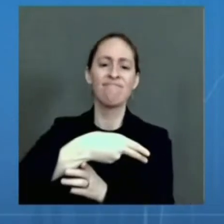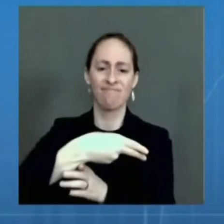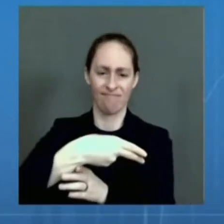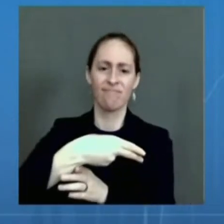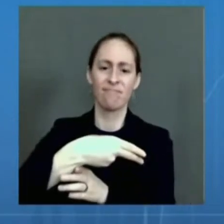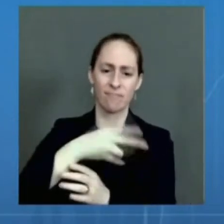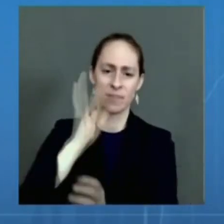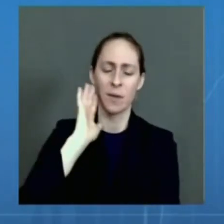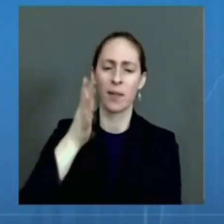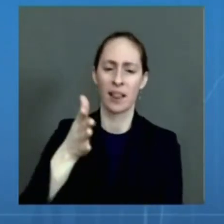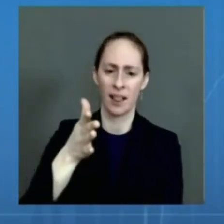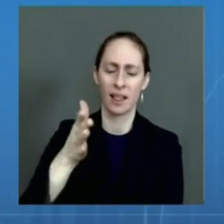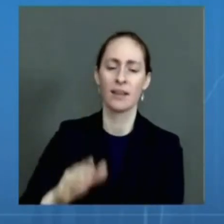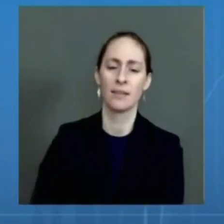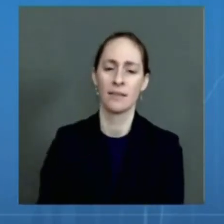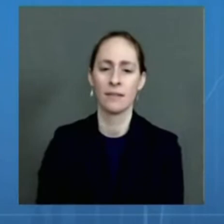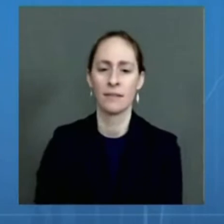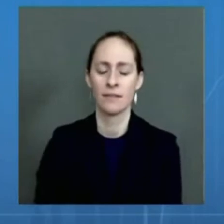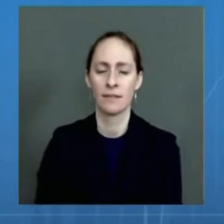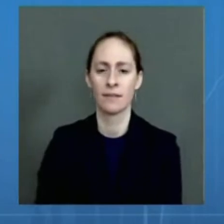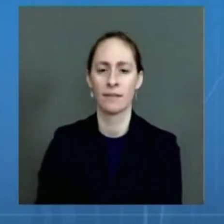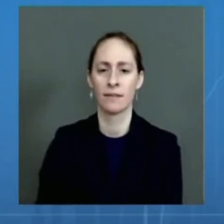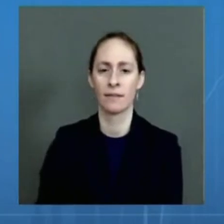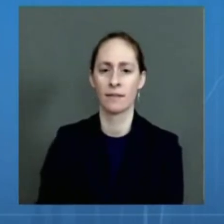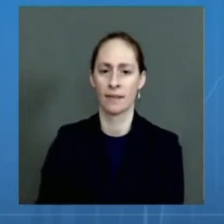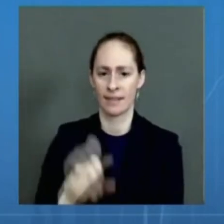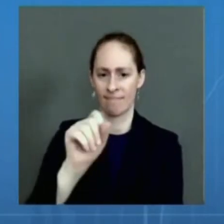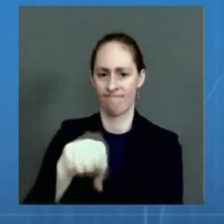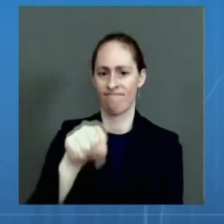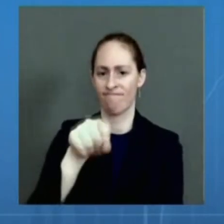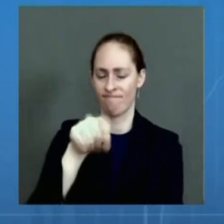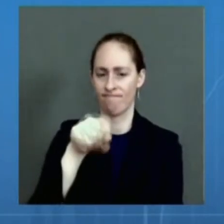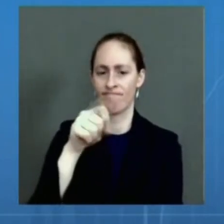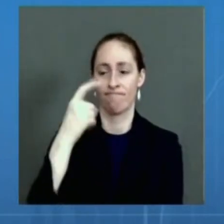WE'VE SEEN CASES OF OMICRON AMONG THOSE WHO ARE BOTH